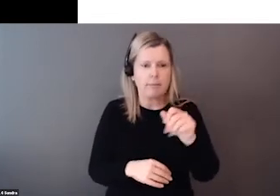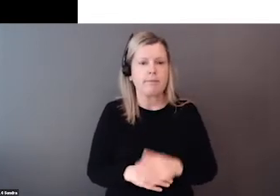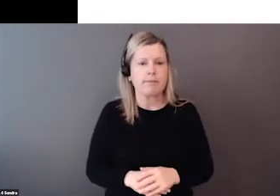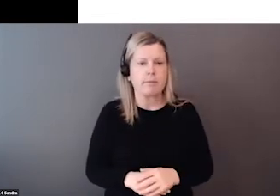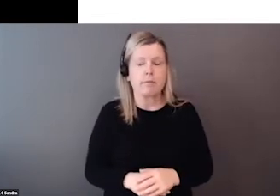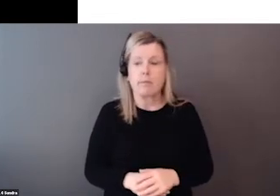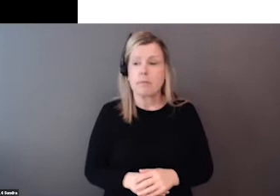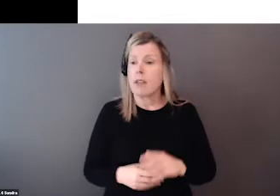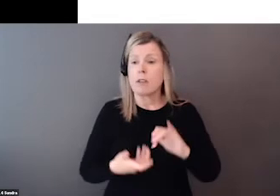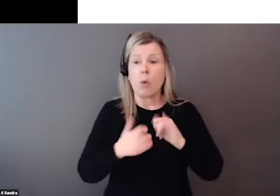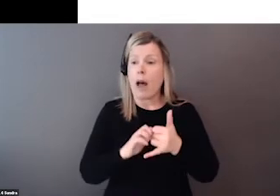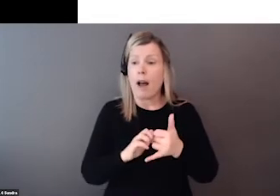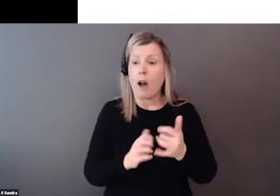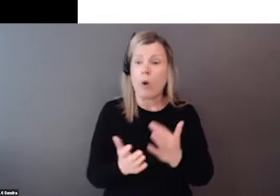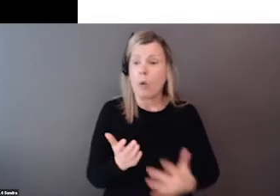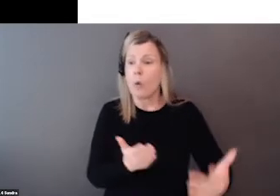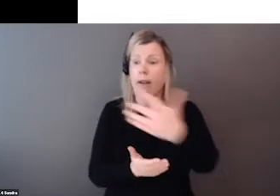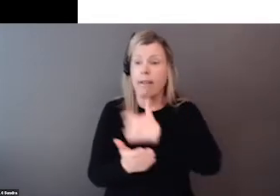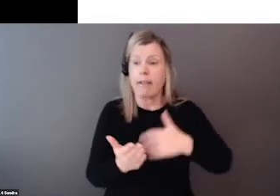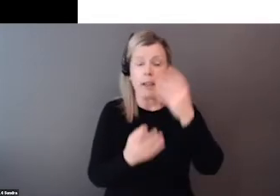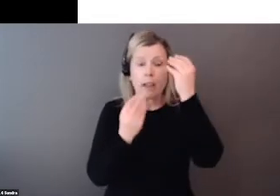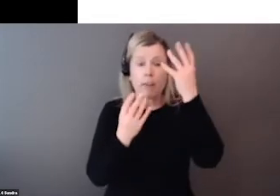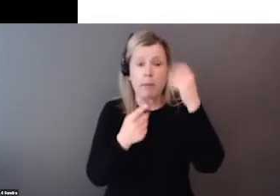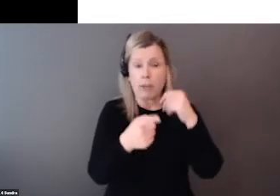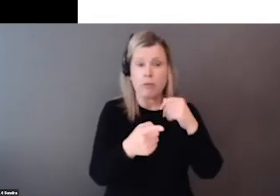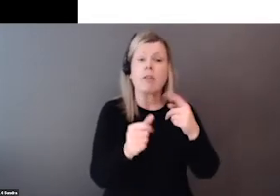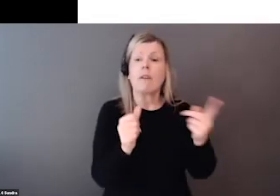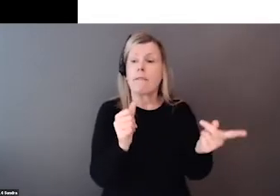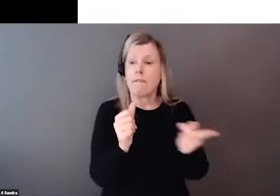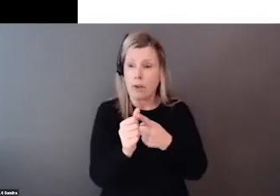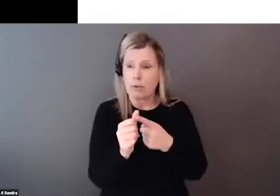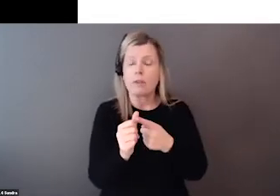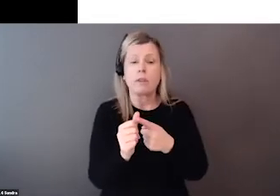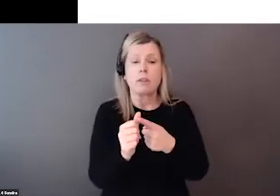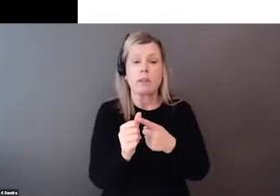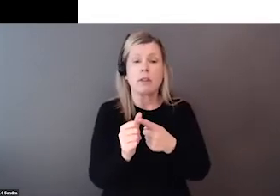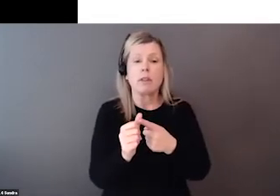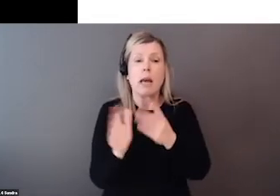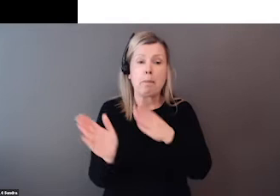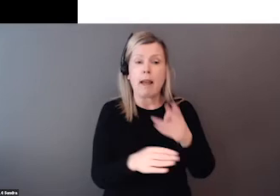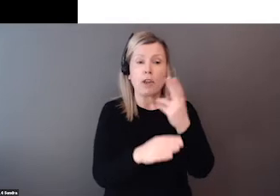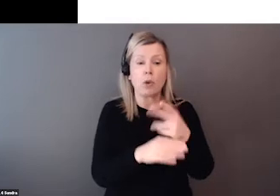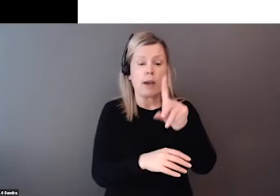And so, just a brief summary on the methods we plan to utilize. We plan to employ a Delphi survey.